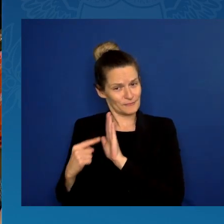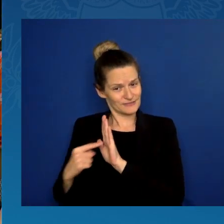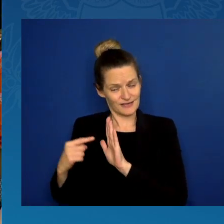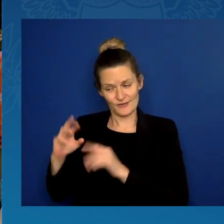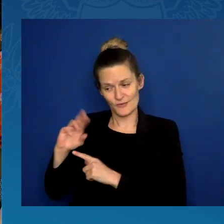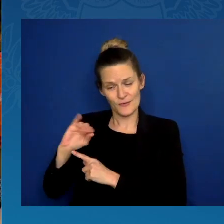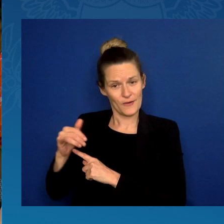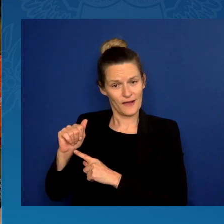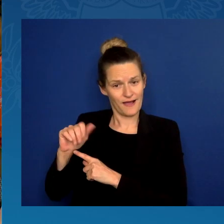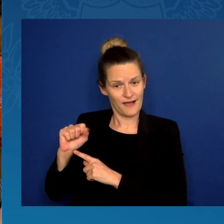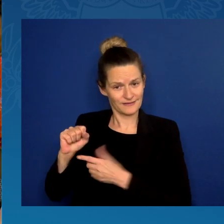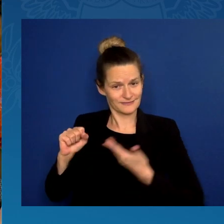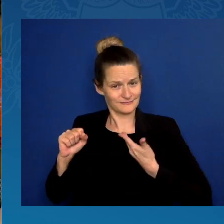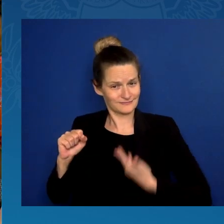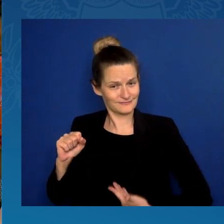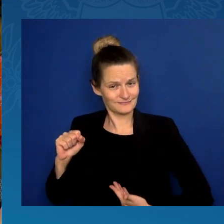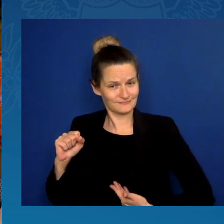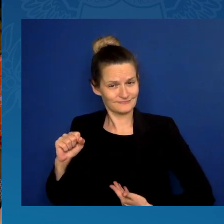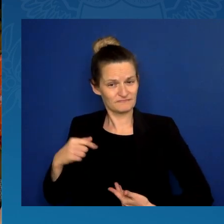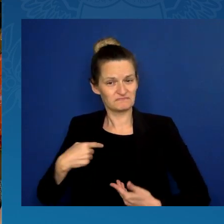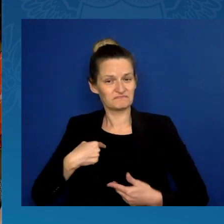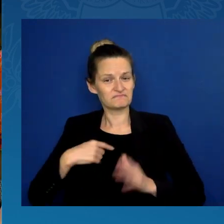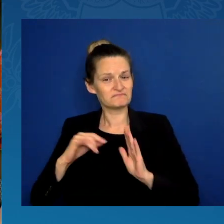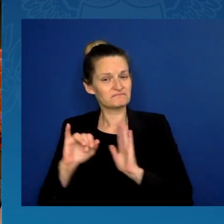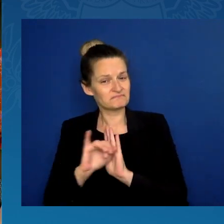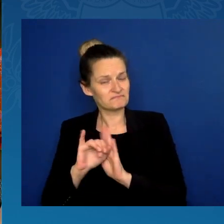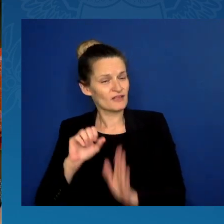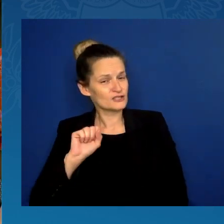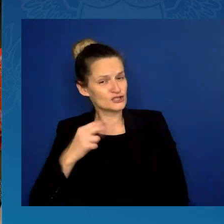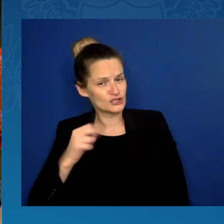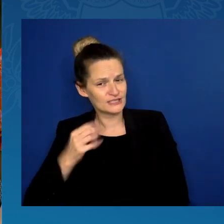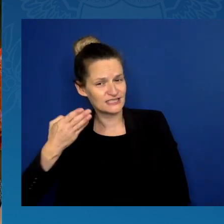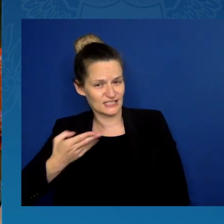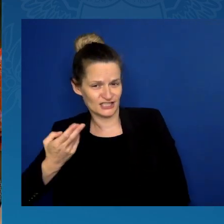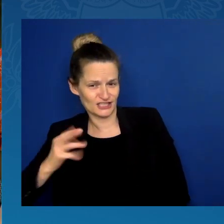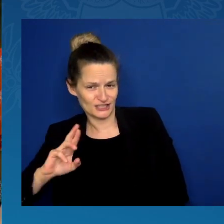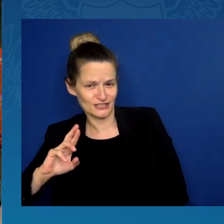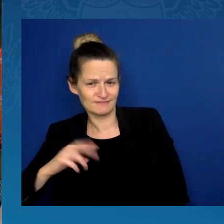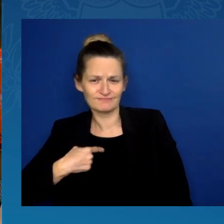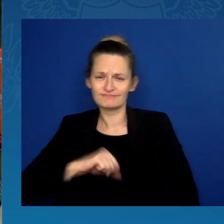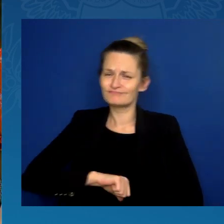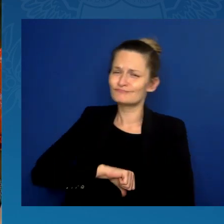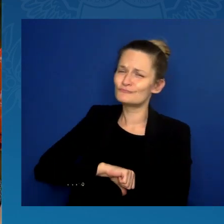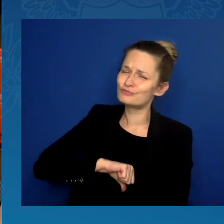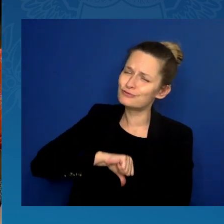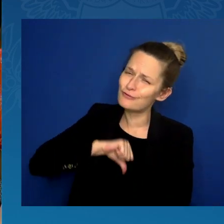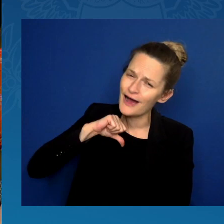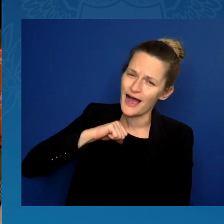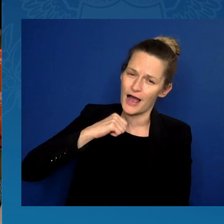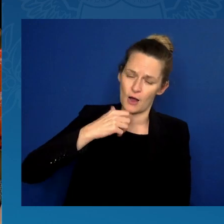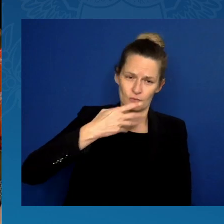I am a proud daughter of an immigrant. And actually, for 13 years, I ran the National Latina Institute for Reproductive Justice.